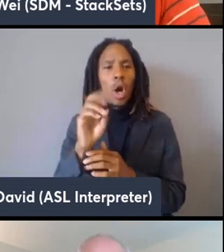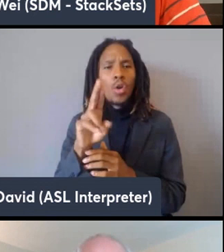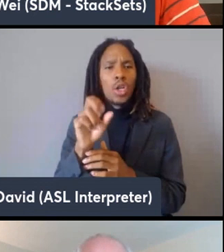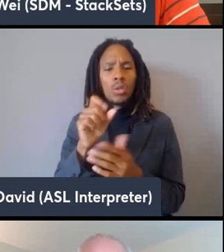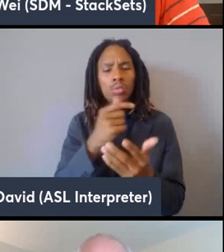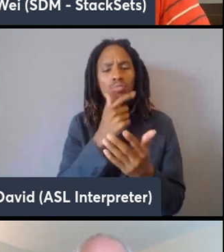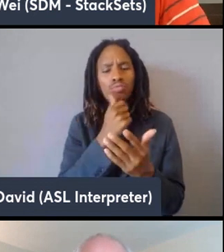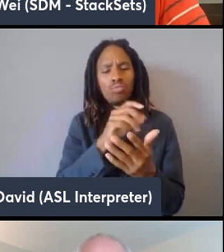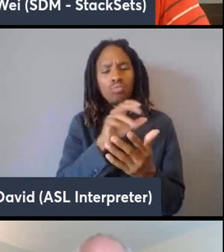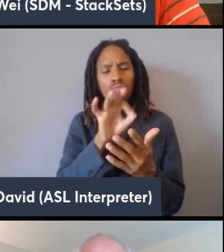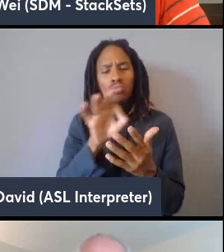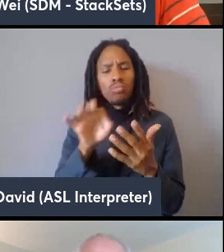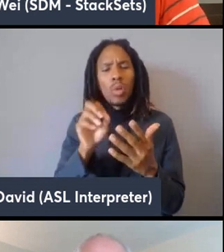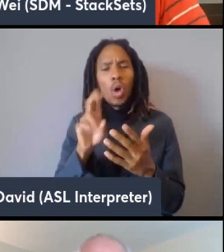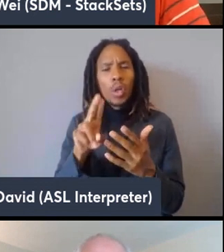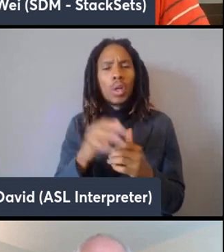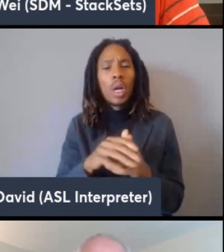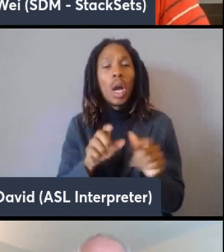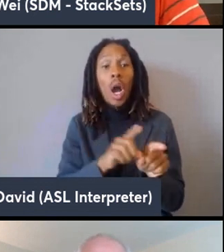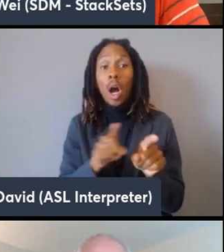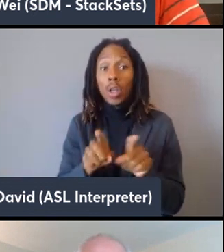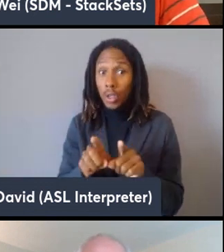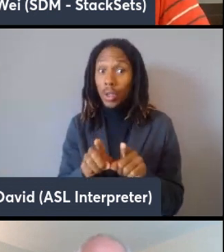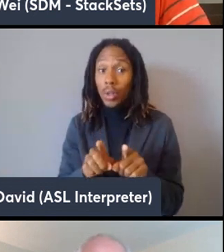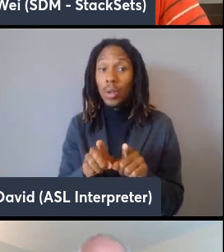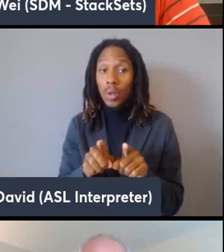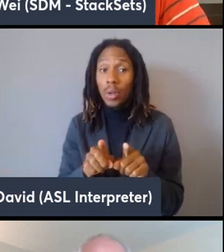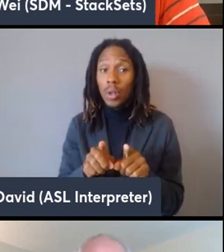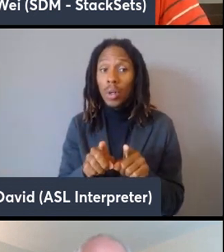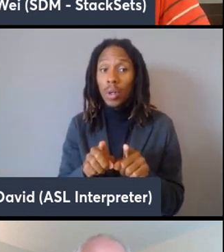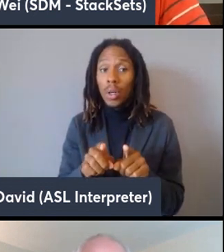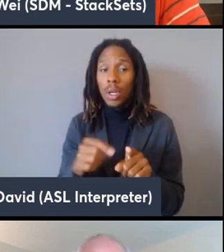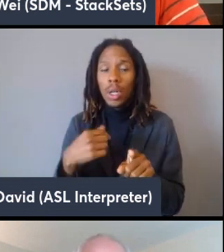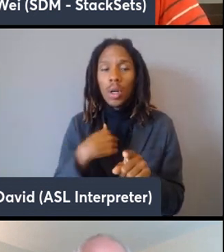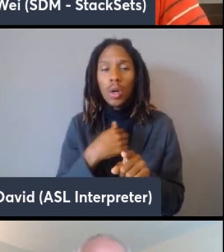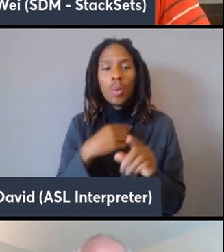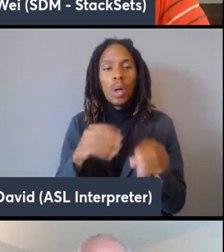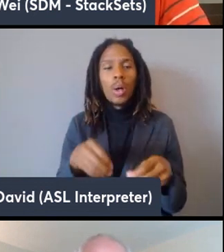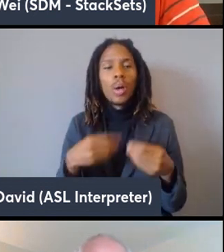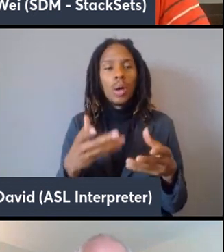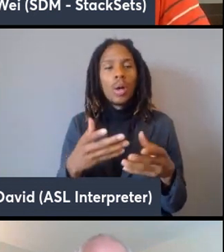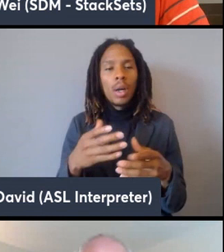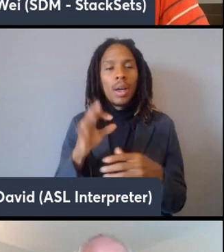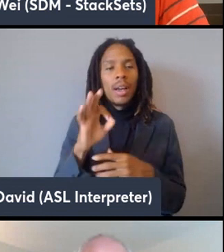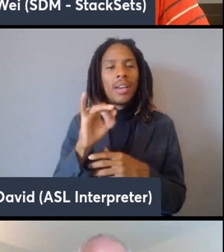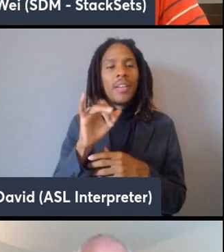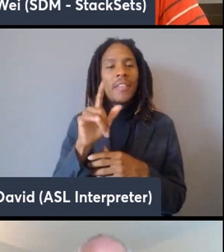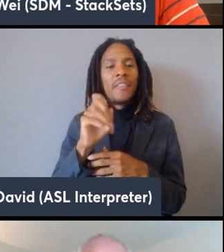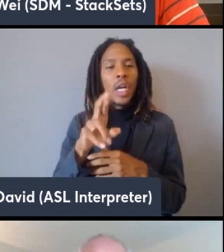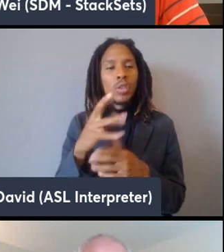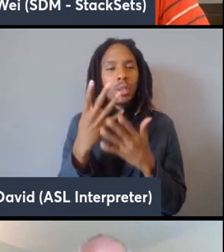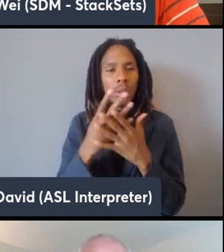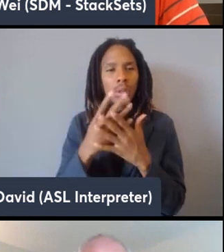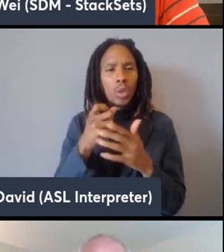But in addition to that, we provide you a filter so that you can target specific accounts.